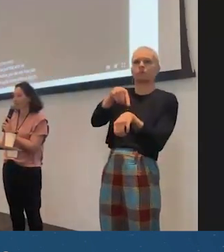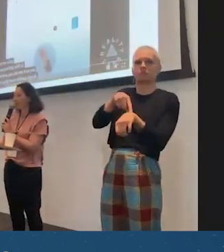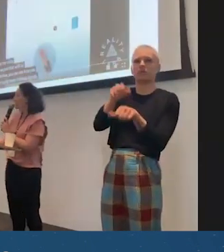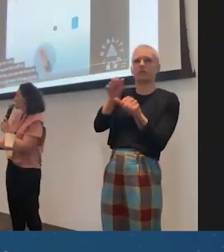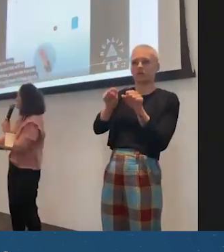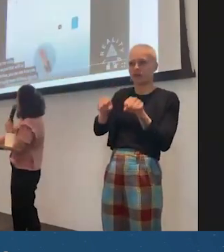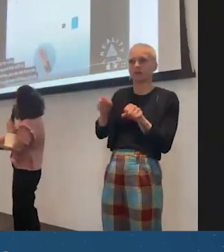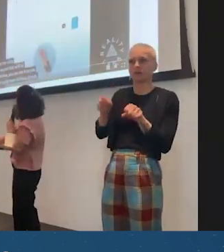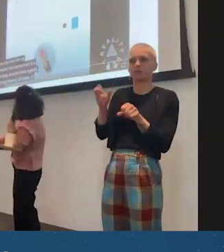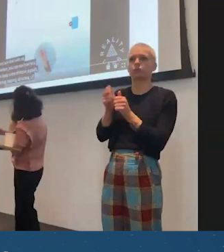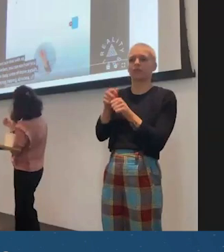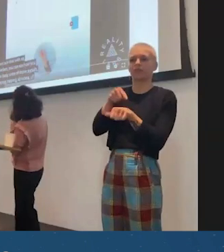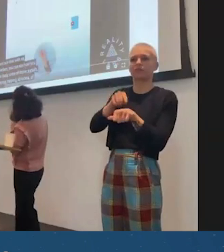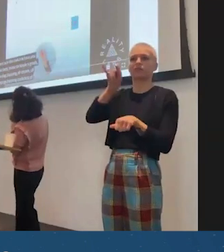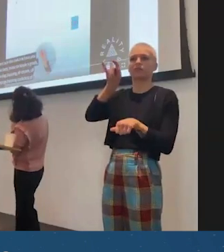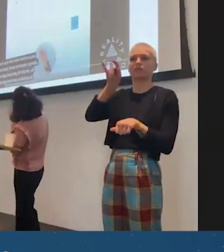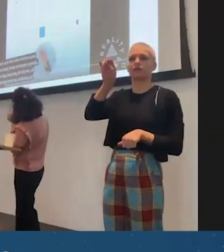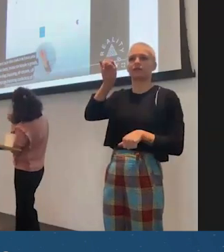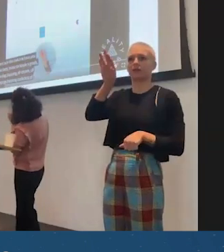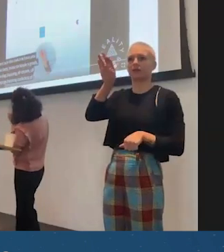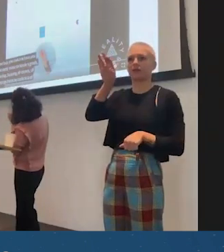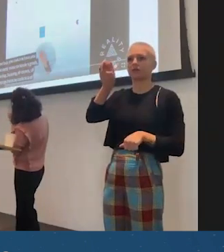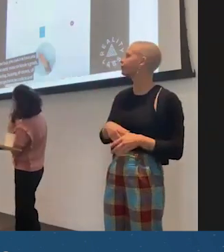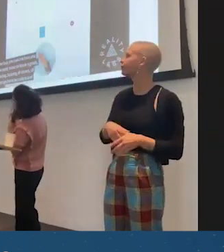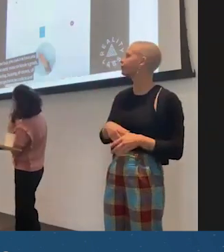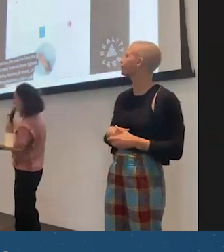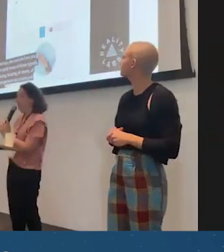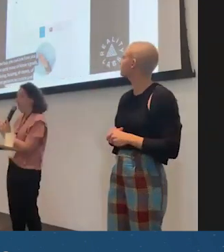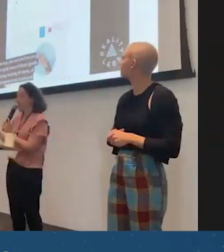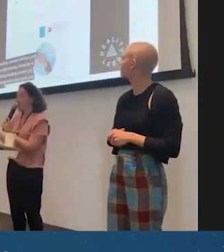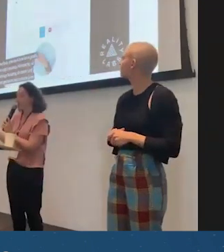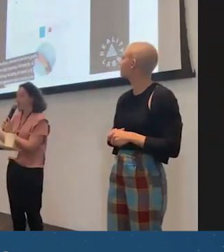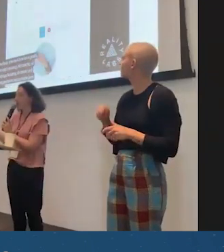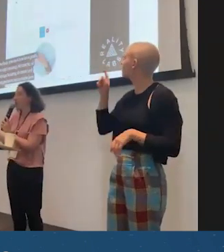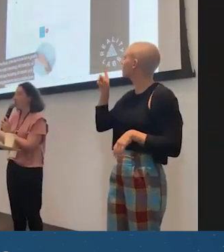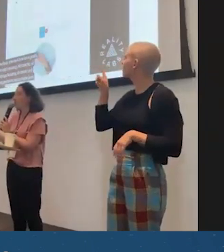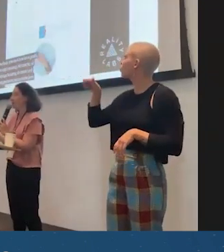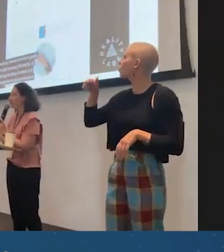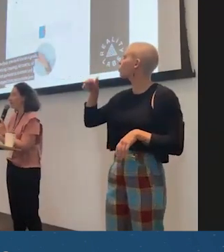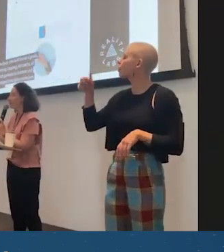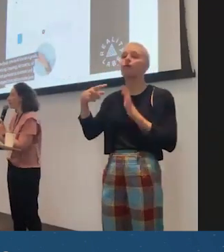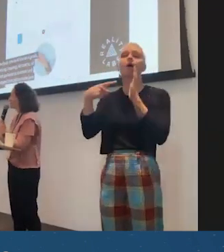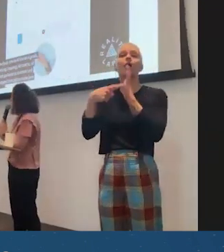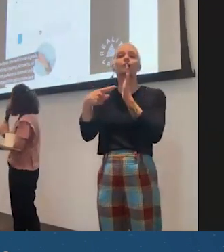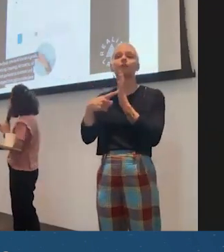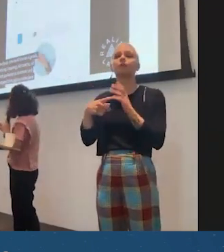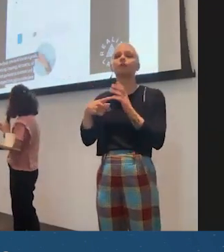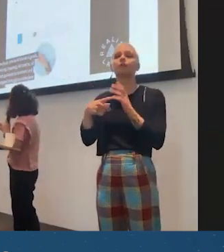And this is another example showing continuous one-dimensional control as well,